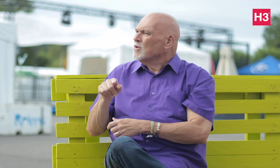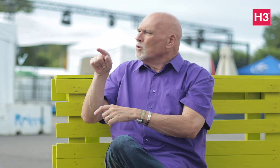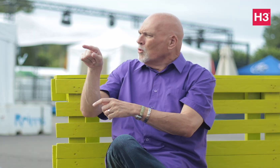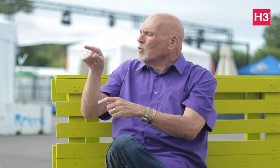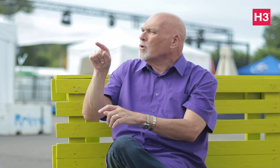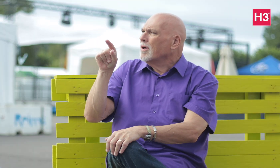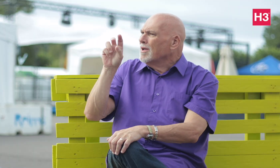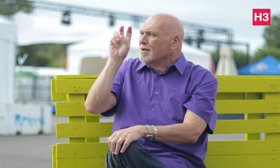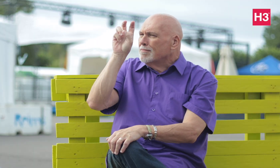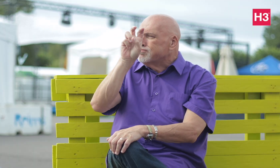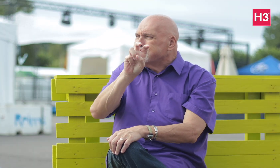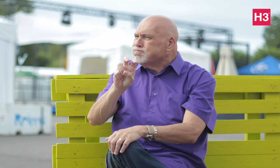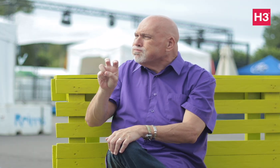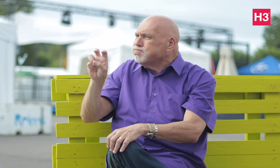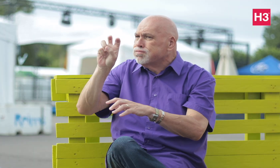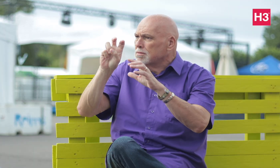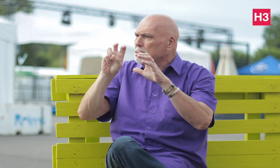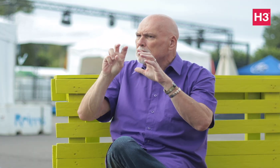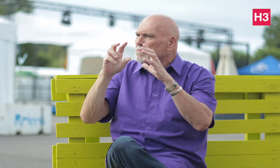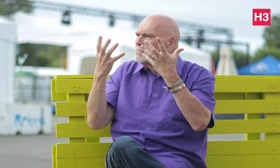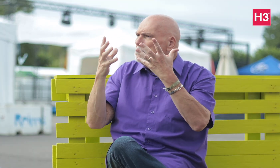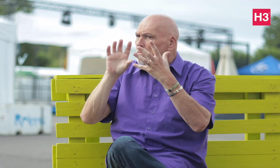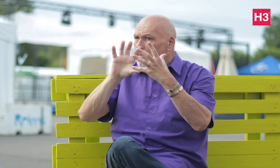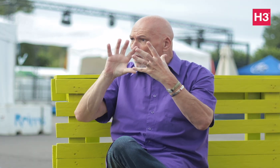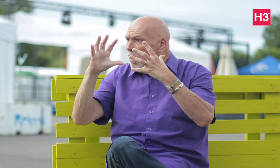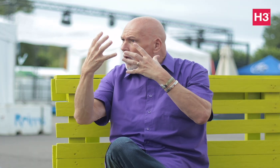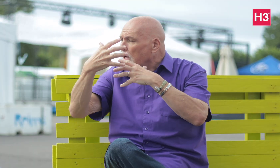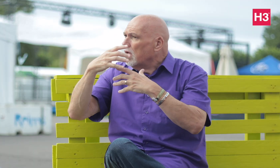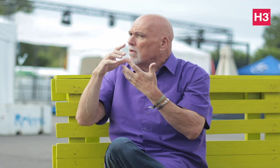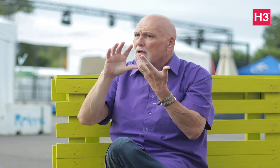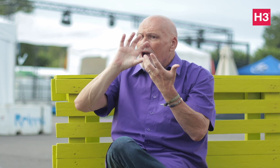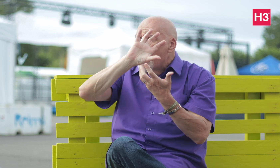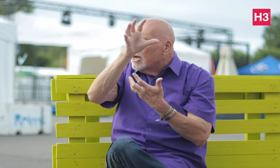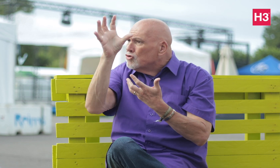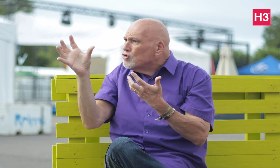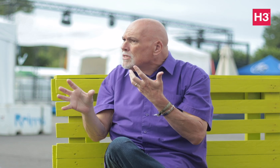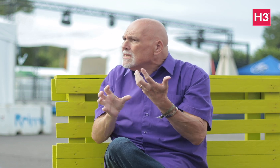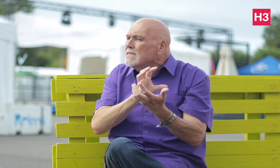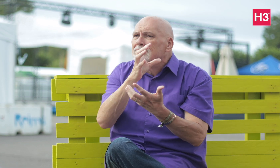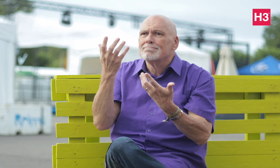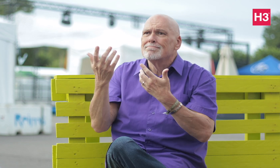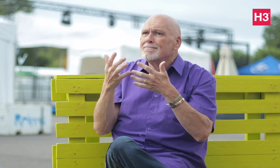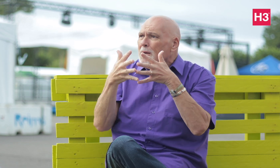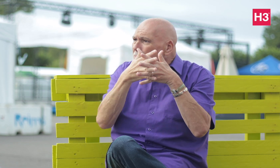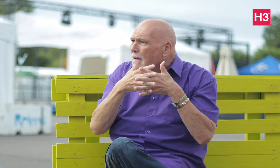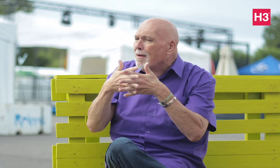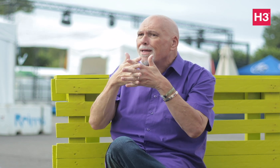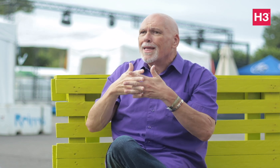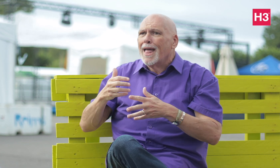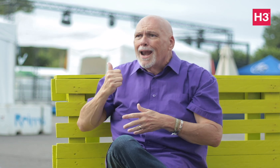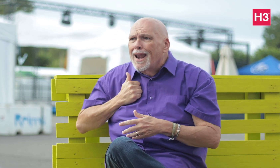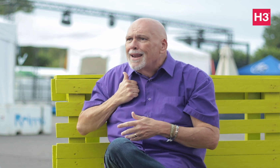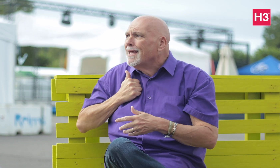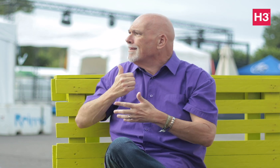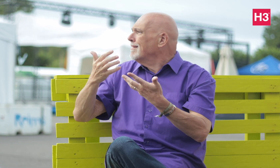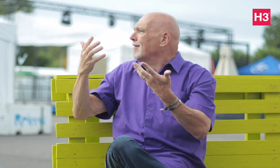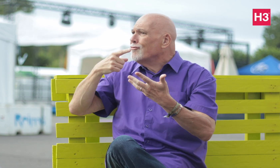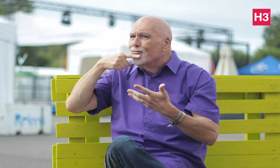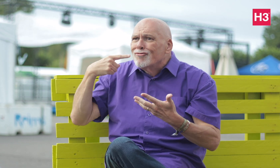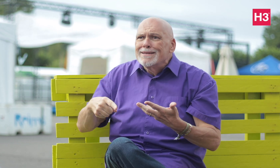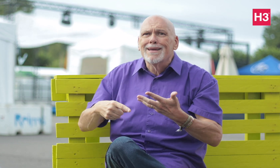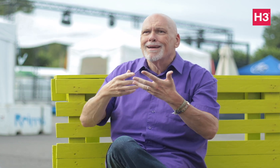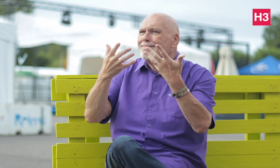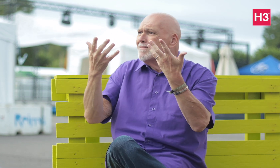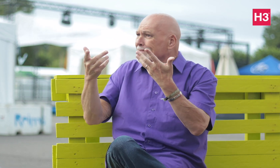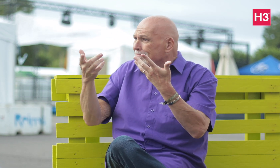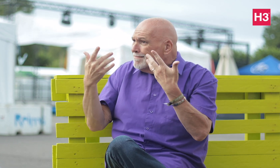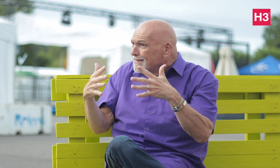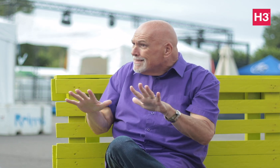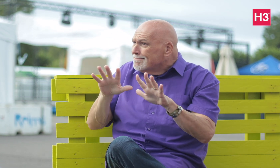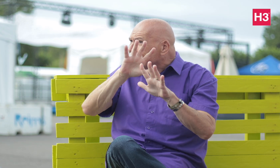[Anselmo]: How many countries have you been to? America? Canada? Russia? Where else?